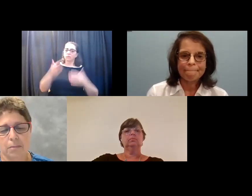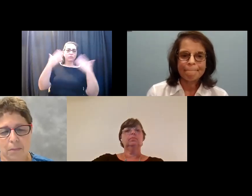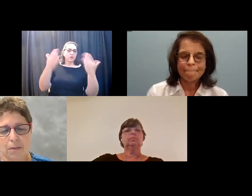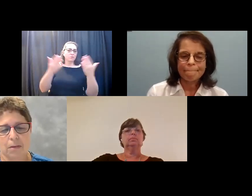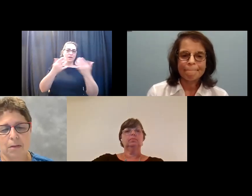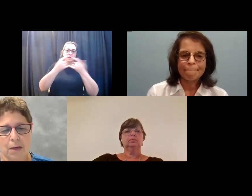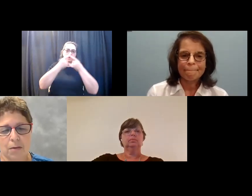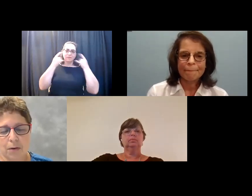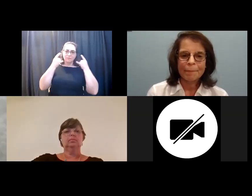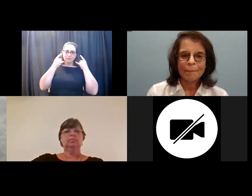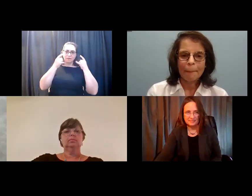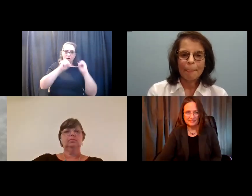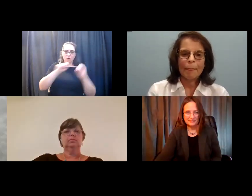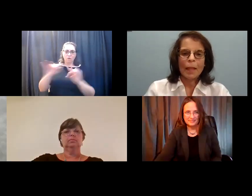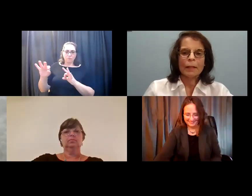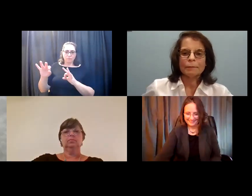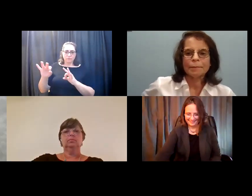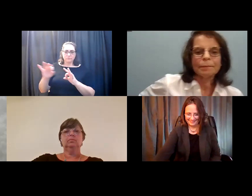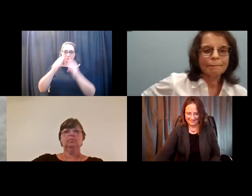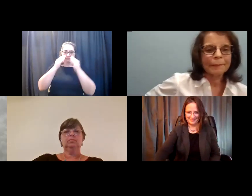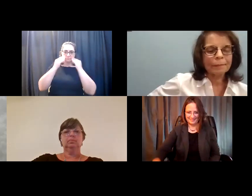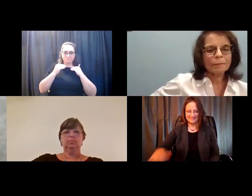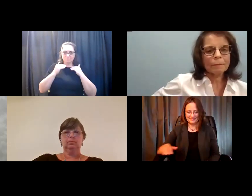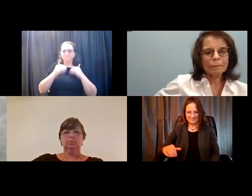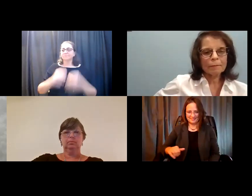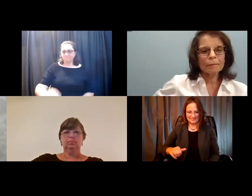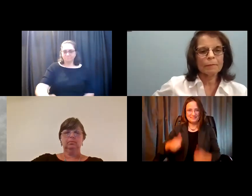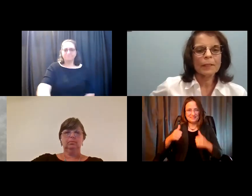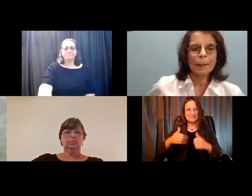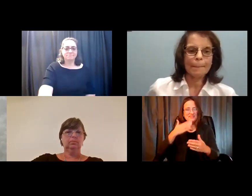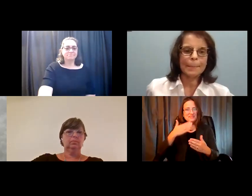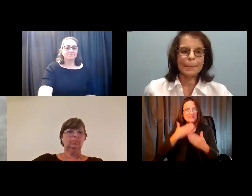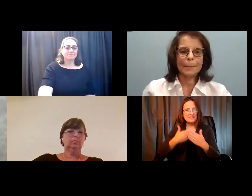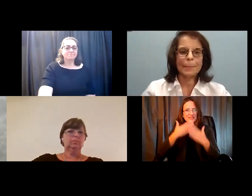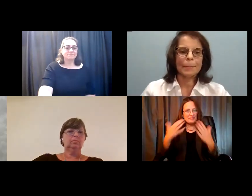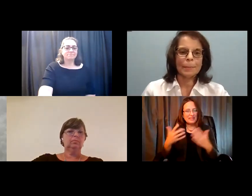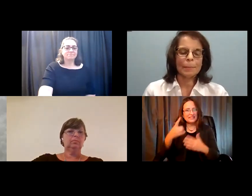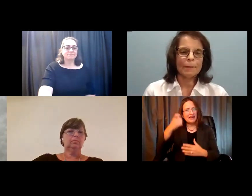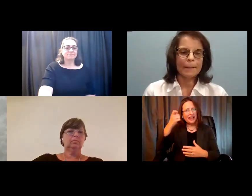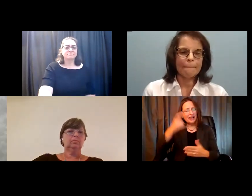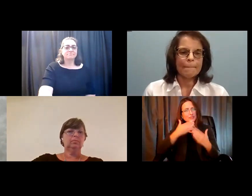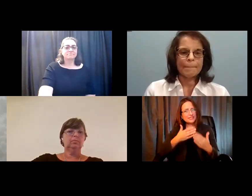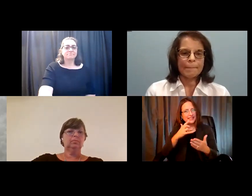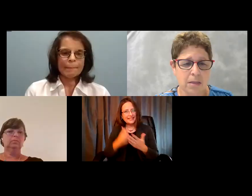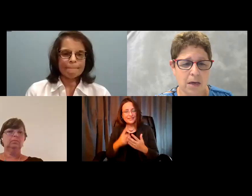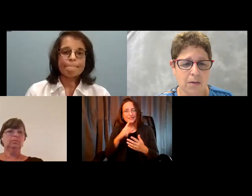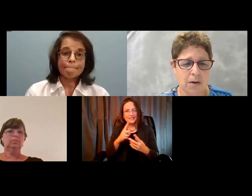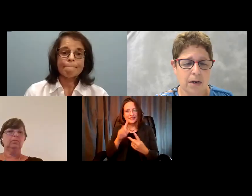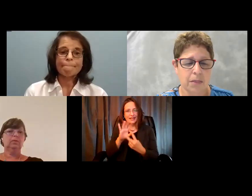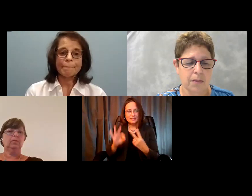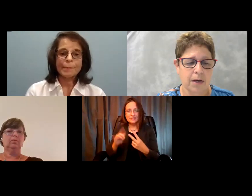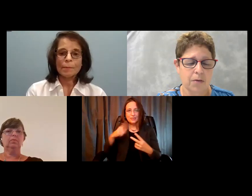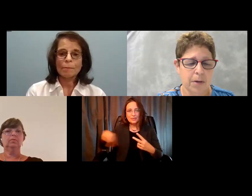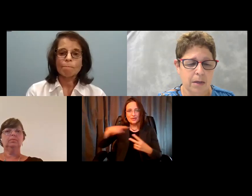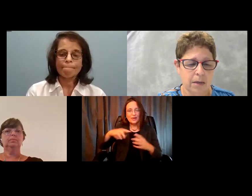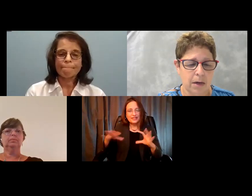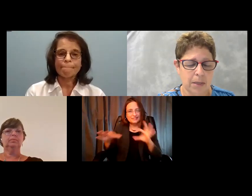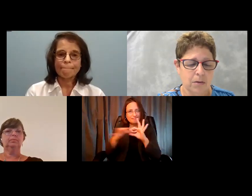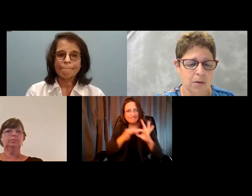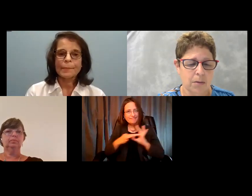a number of speech apps because you may run up against some resistance using certain ones, based